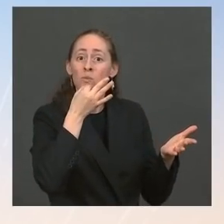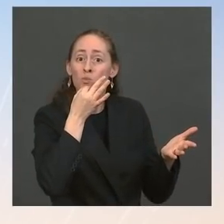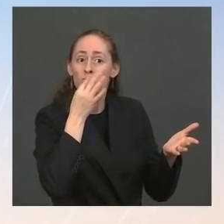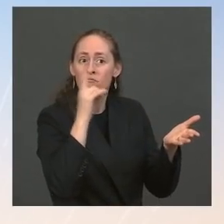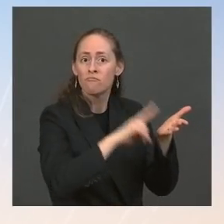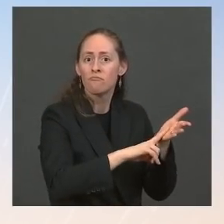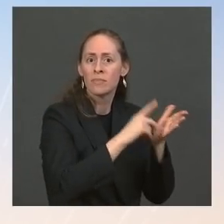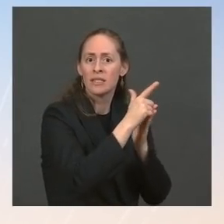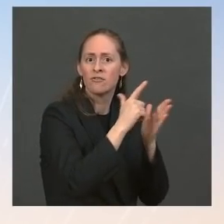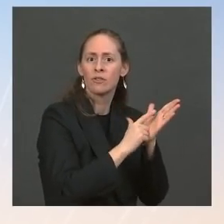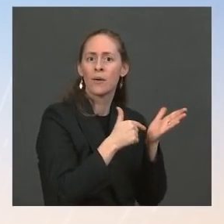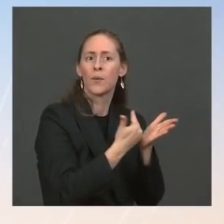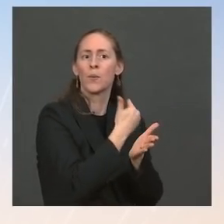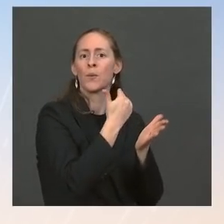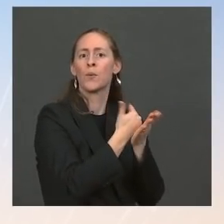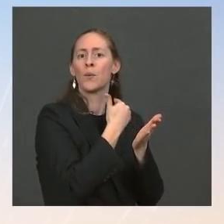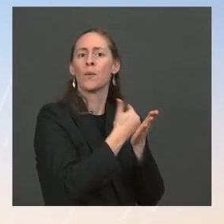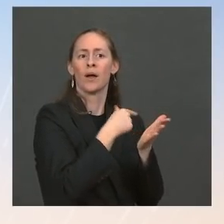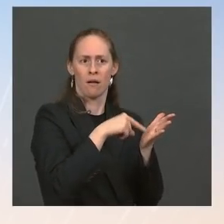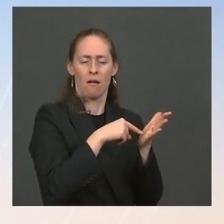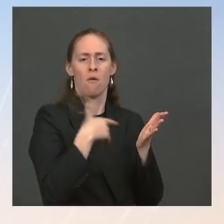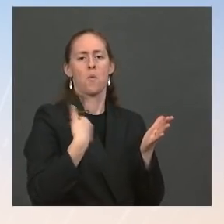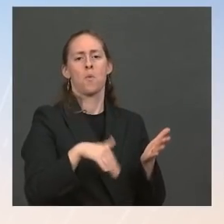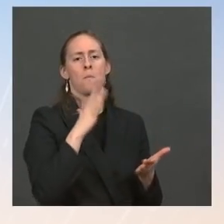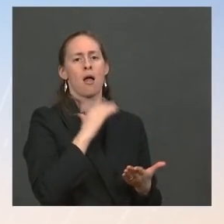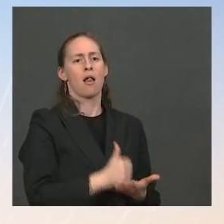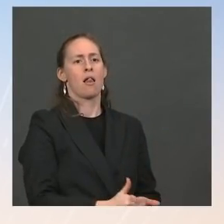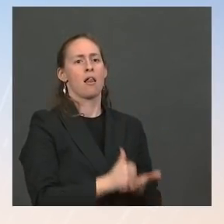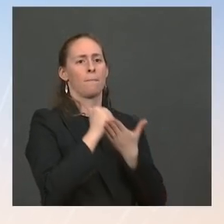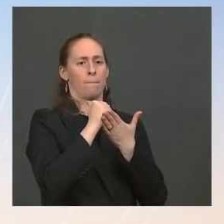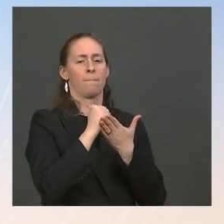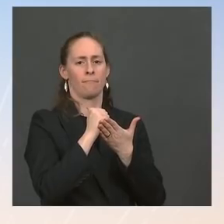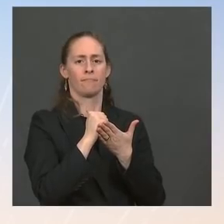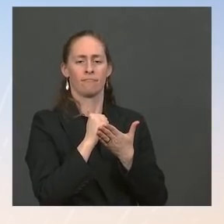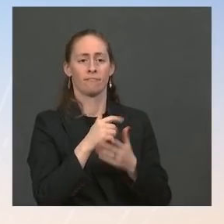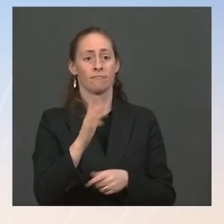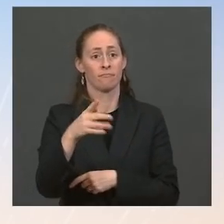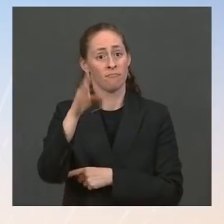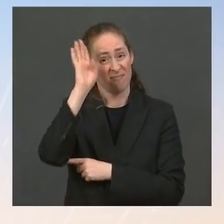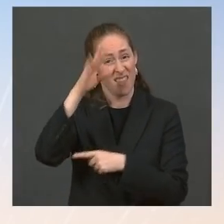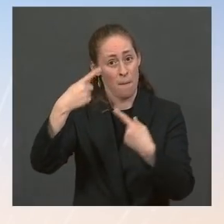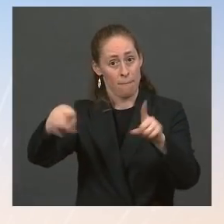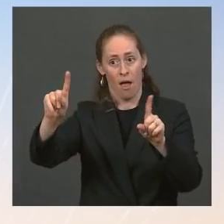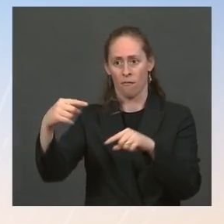for many reasons, but one of which is: For the first time in 20 years, we will be investing more [faster] in infrastructure than China.